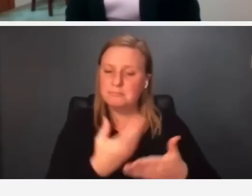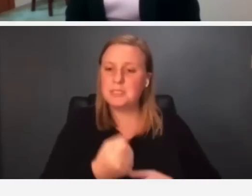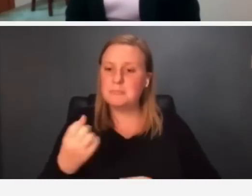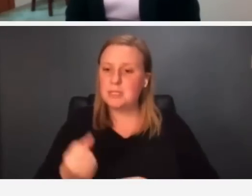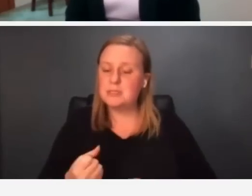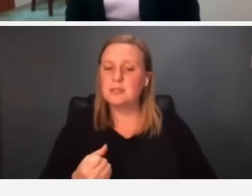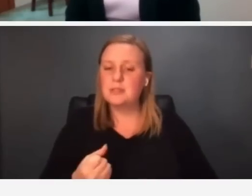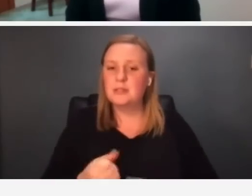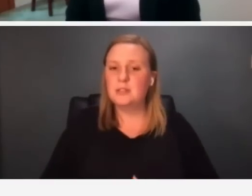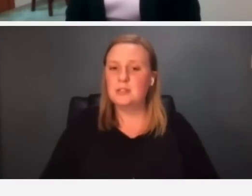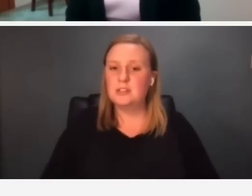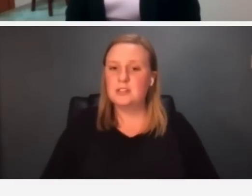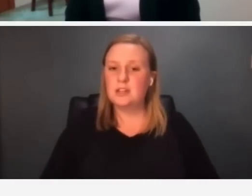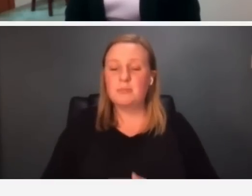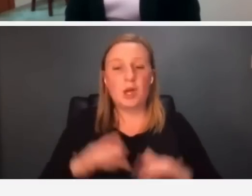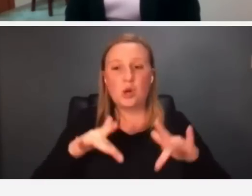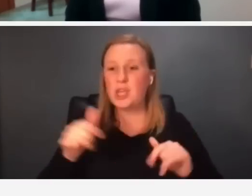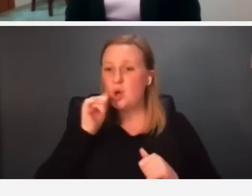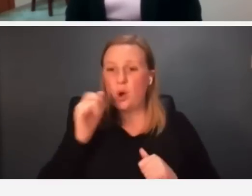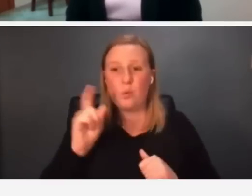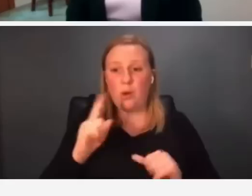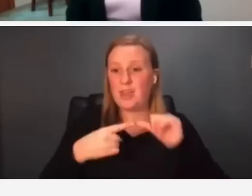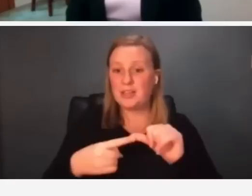that away and include it in our frequently asked questions.